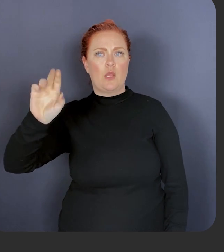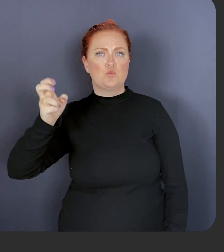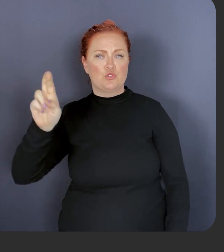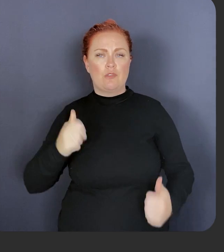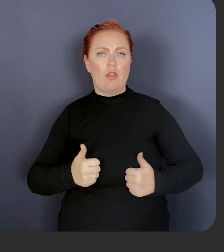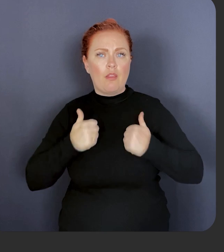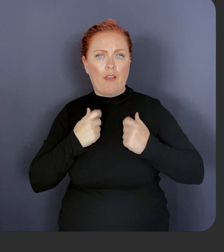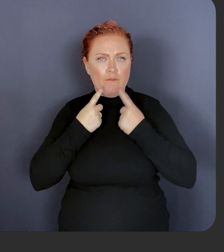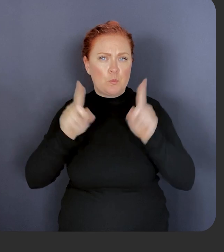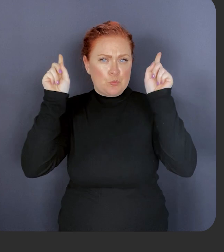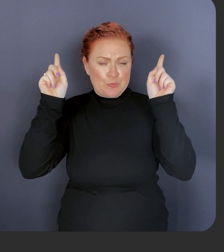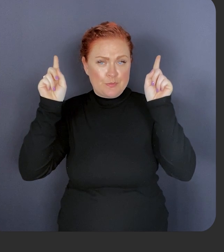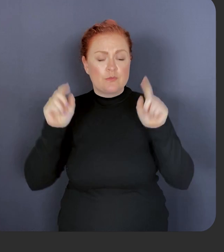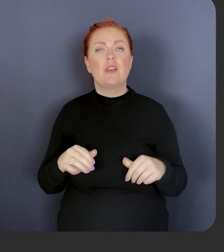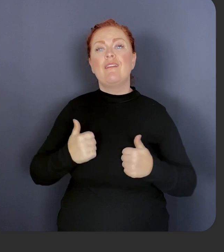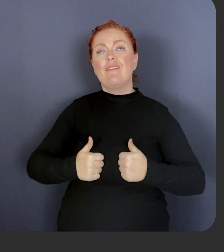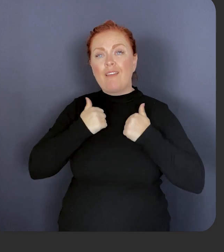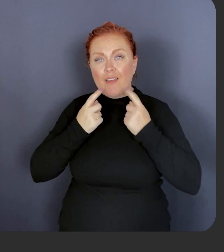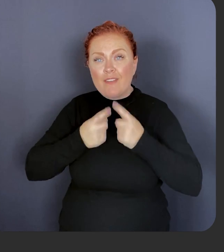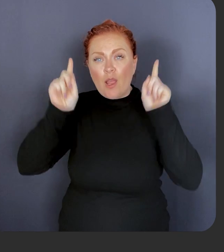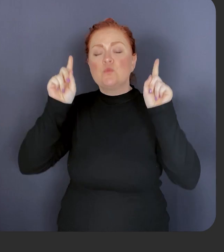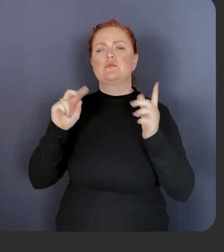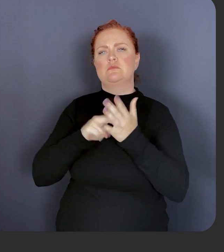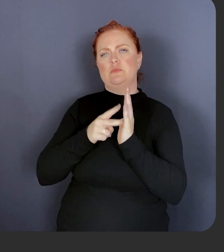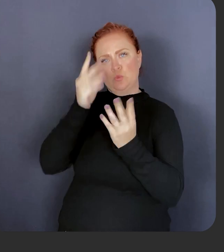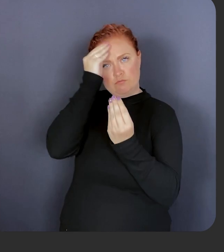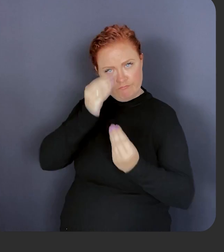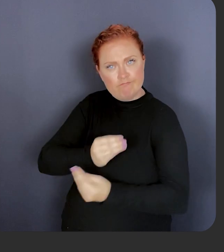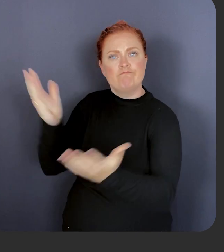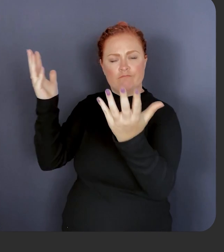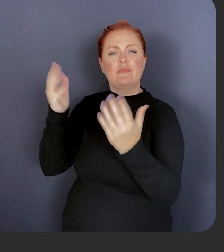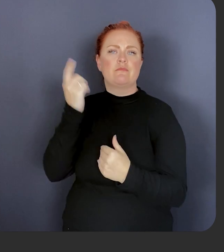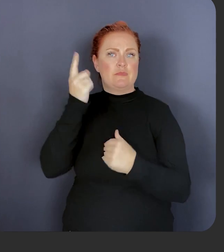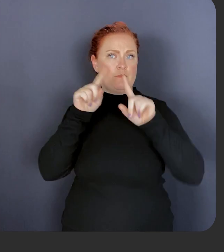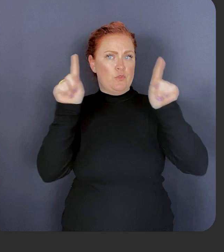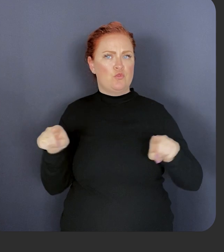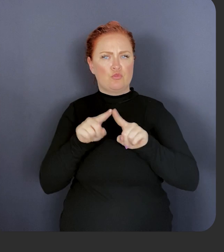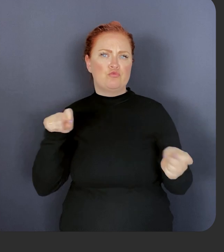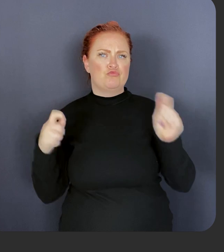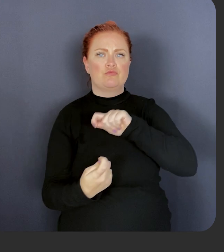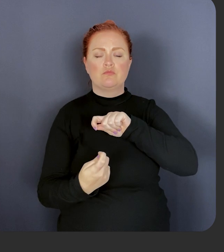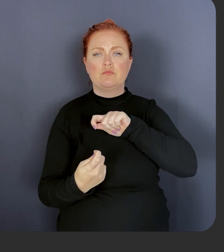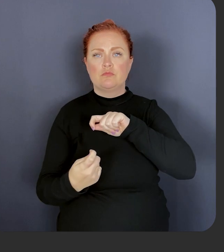And so LiveAnnouncer is going to allow you to notify when something on the screen has changed.